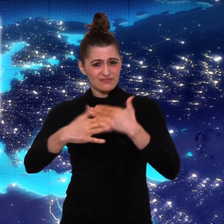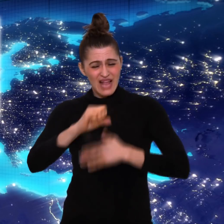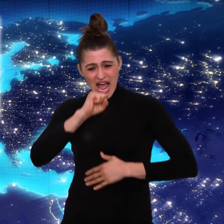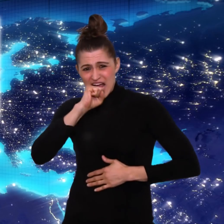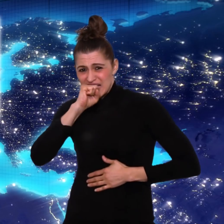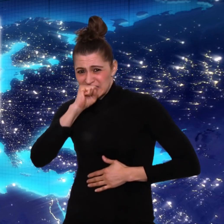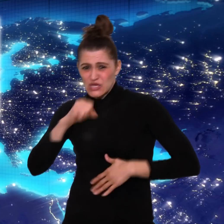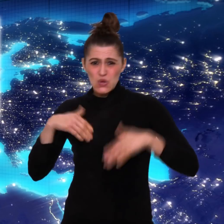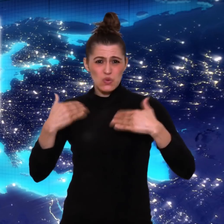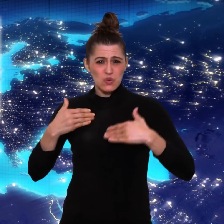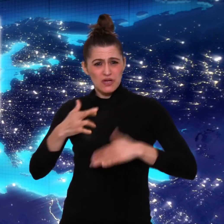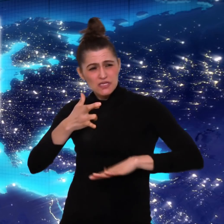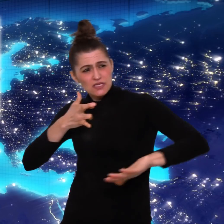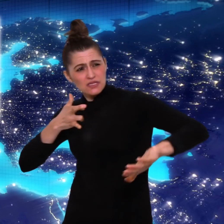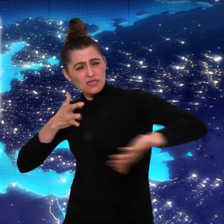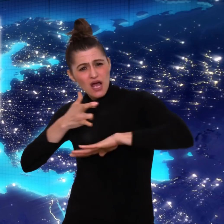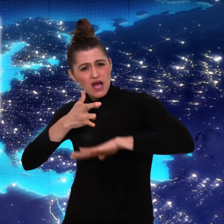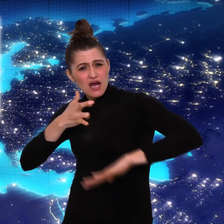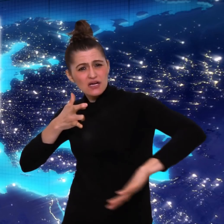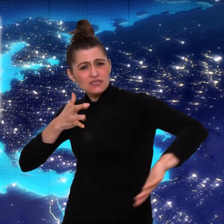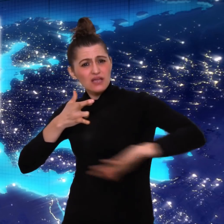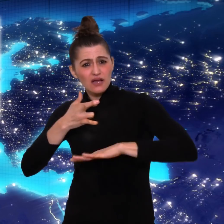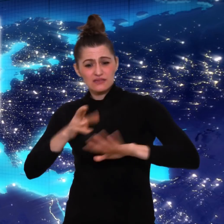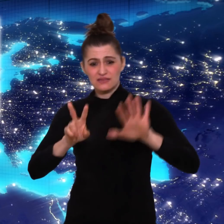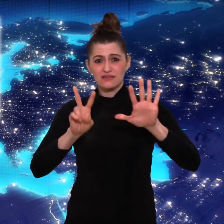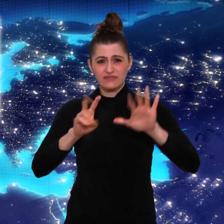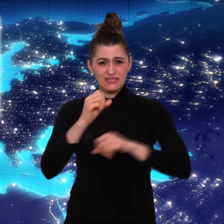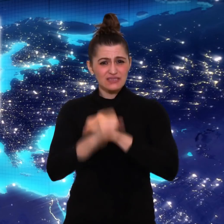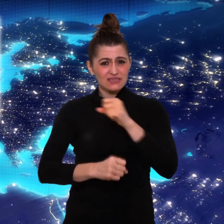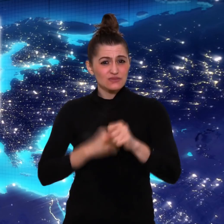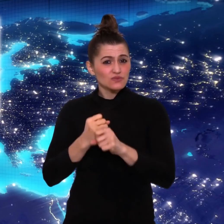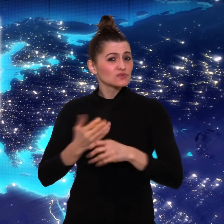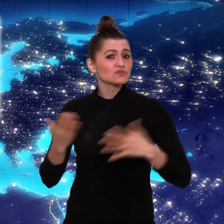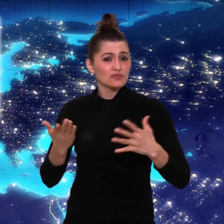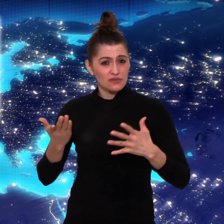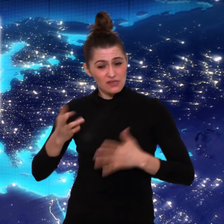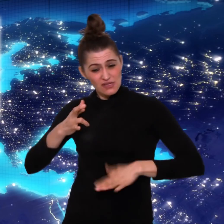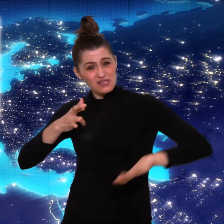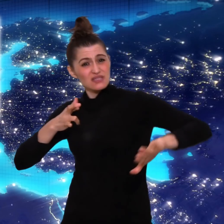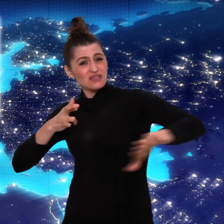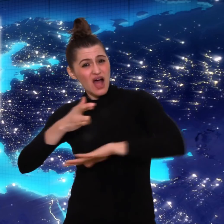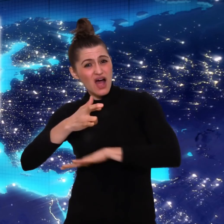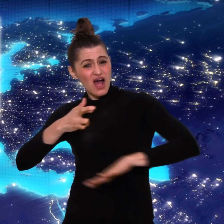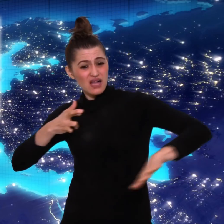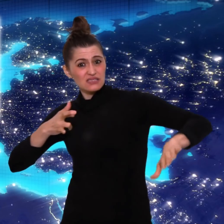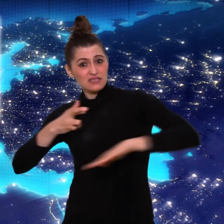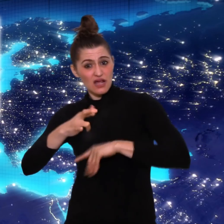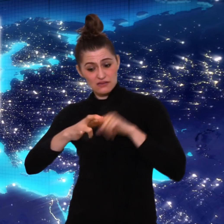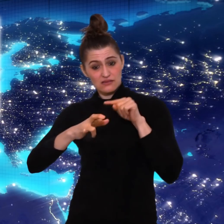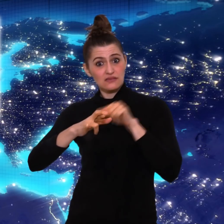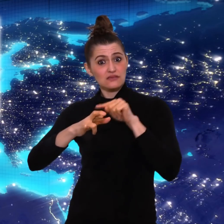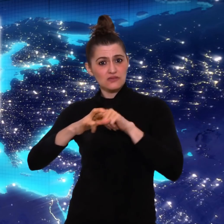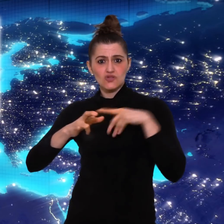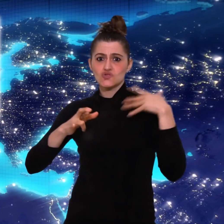BepiColombo will face Mercury’s